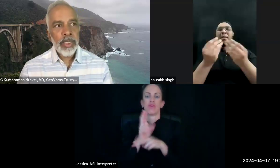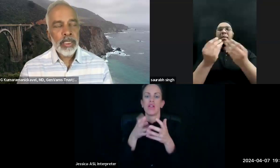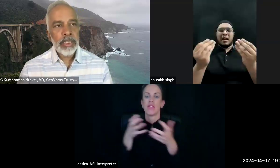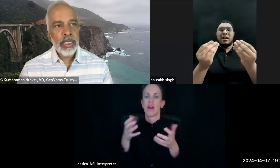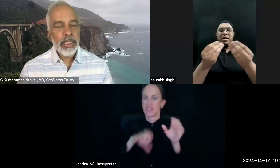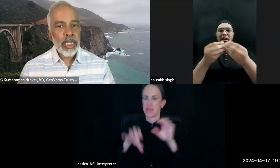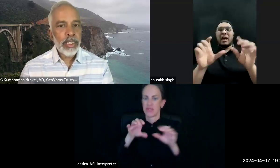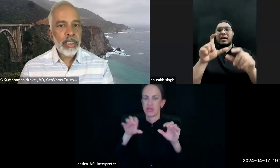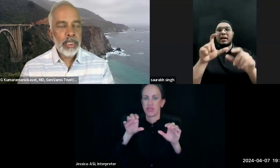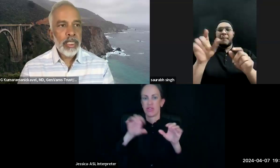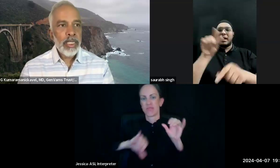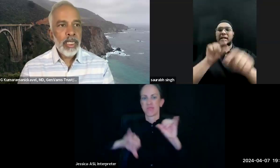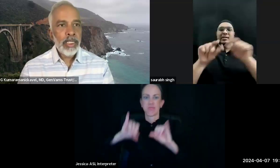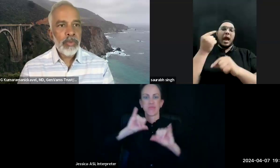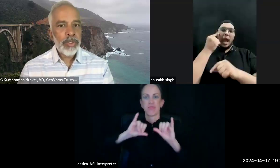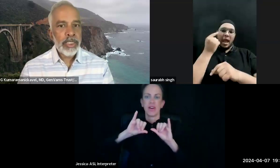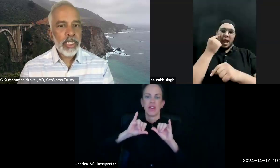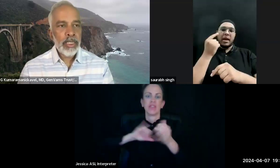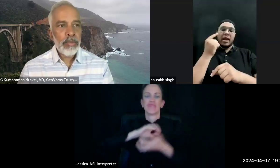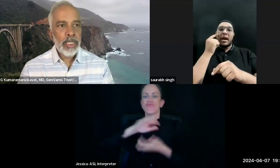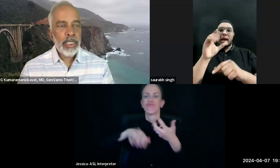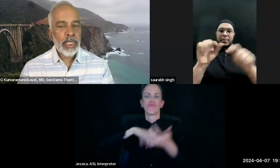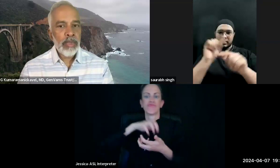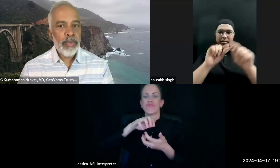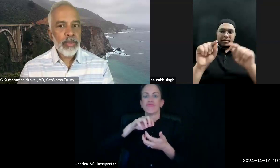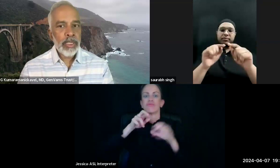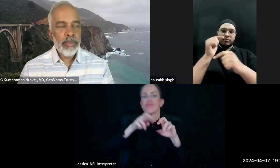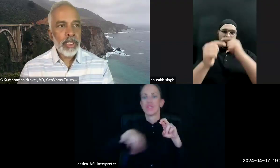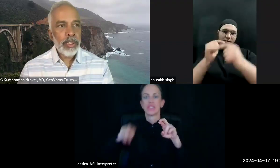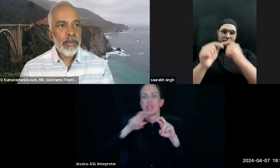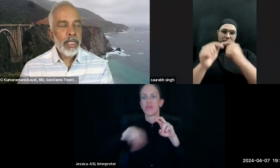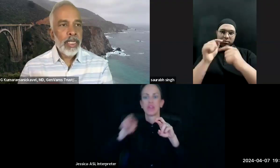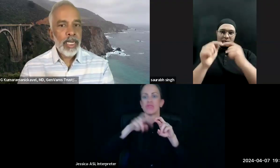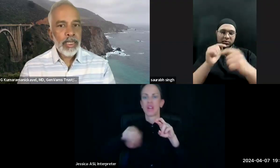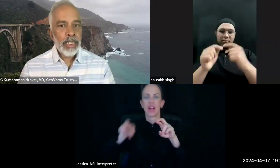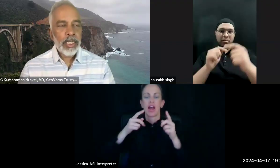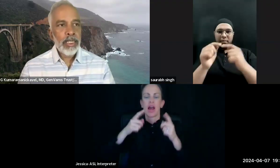chemicals are recycled in the visual cycle by the retinal pigment epithelium and they are again